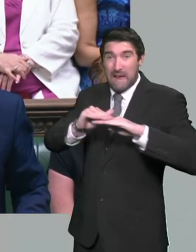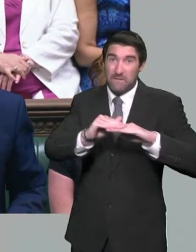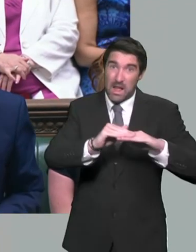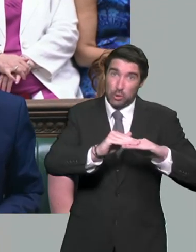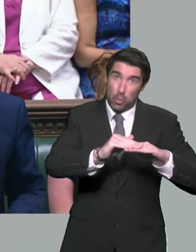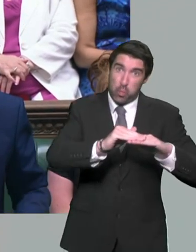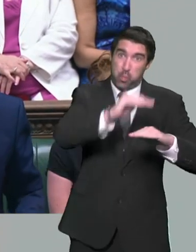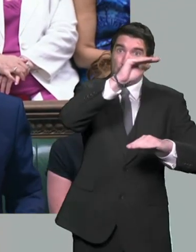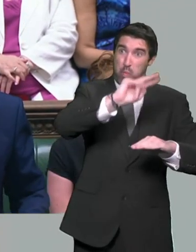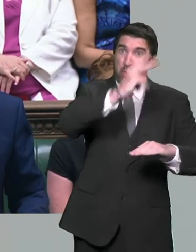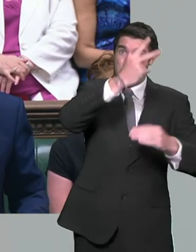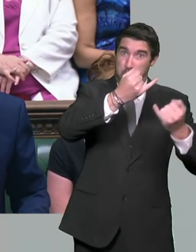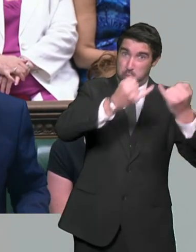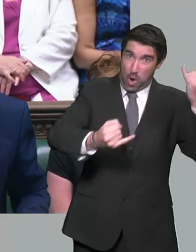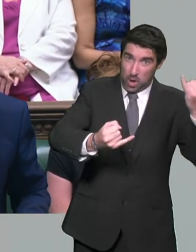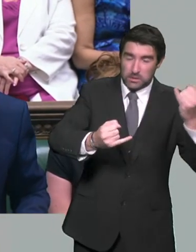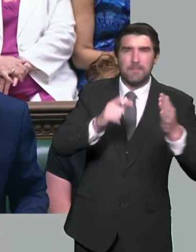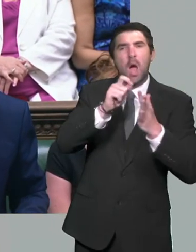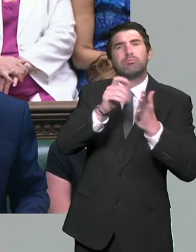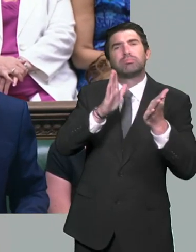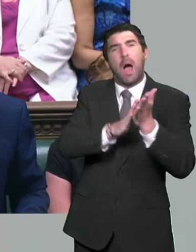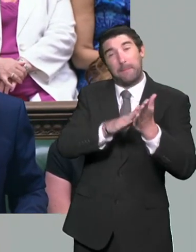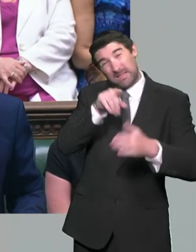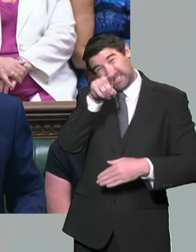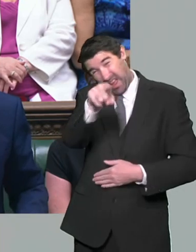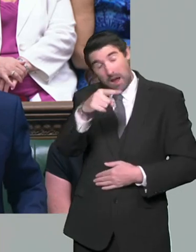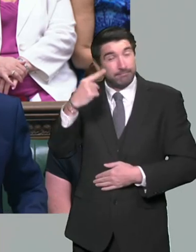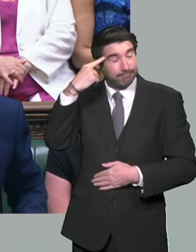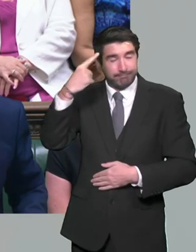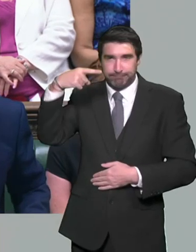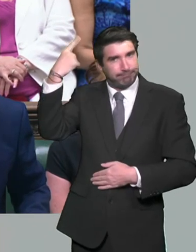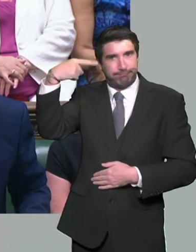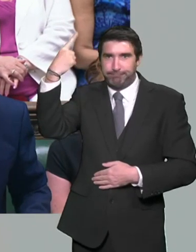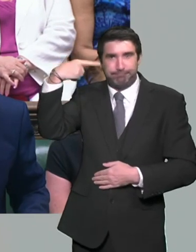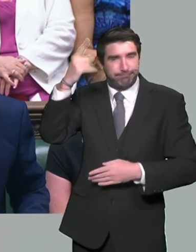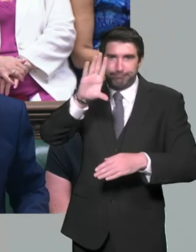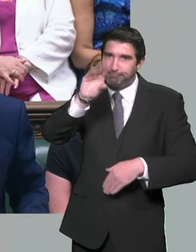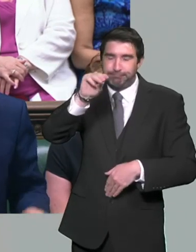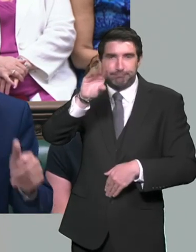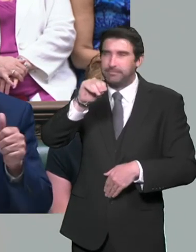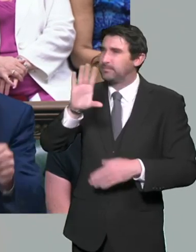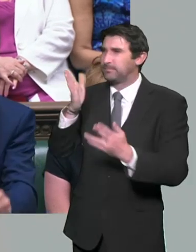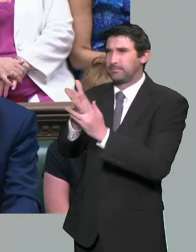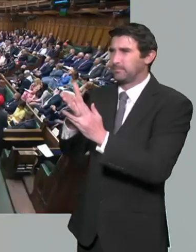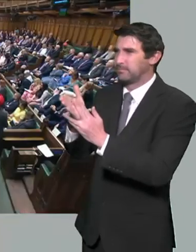A Prime Minister who sounds totally deluded, totally failing on the economy, failing to